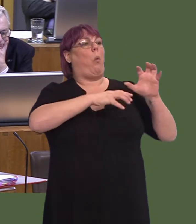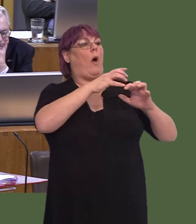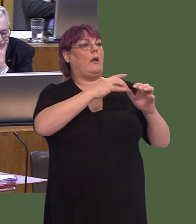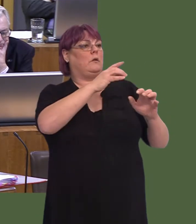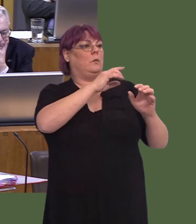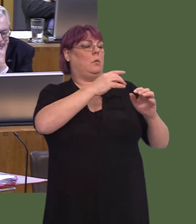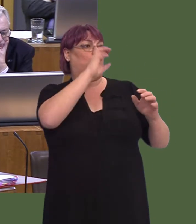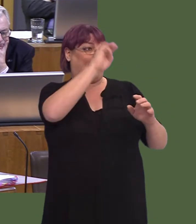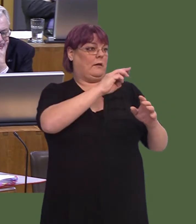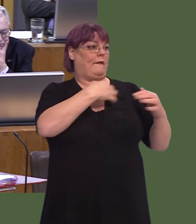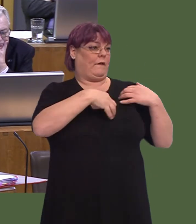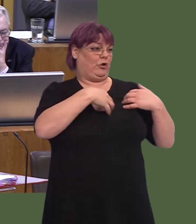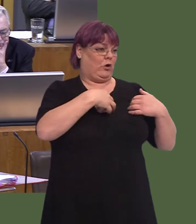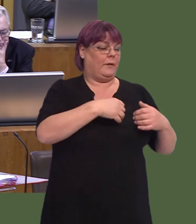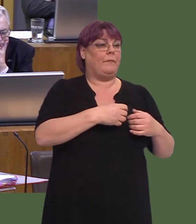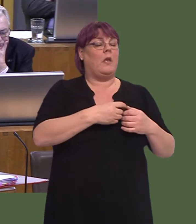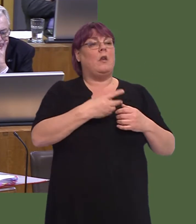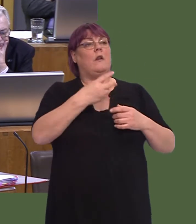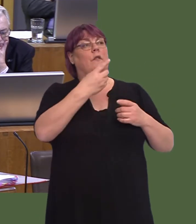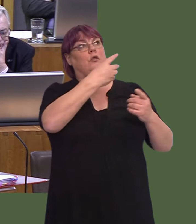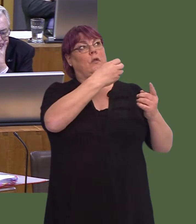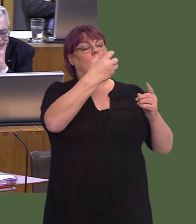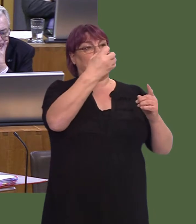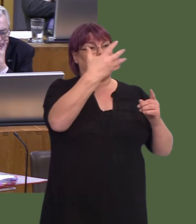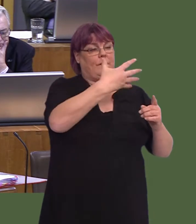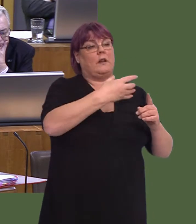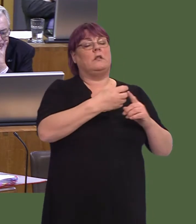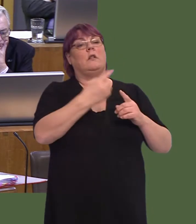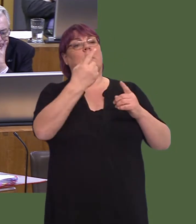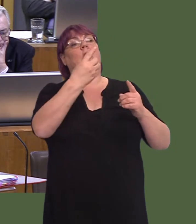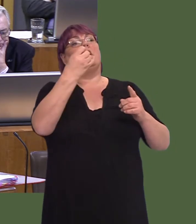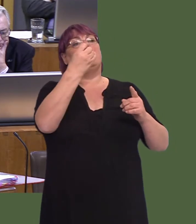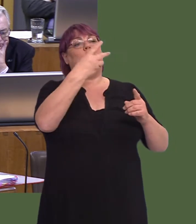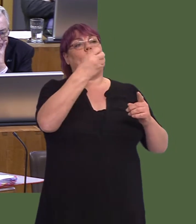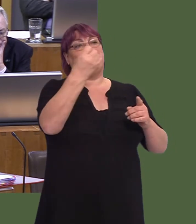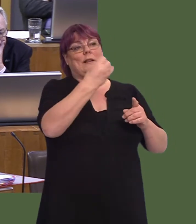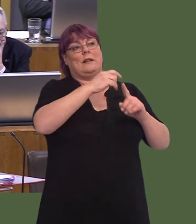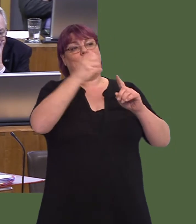In 2016-17, £30,000 was awarded to the wildlife trusts of south and west Wales for Wild